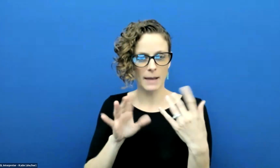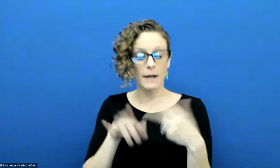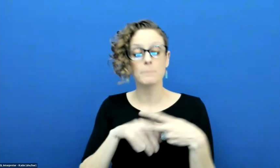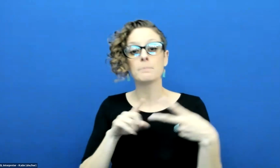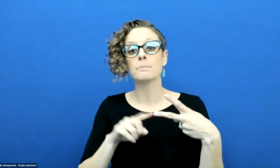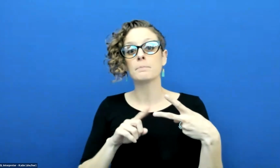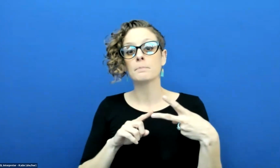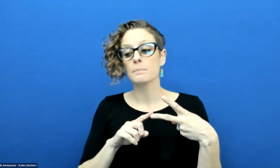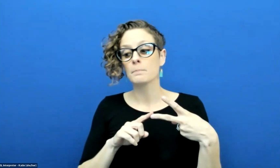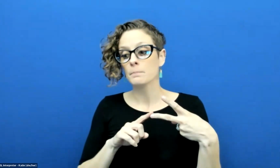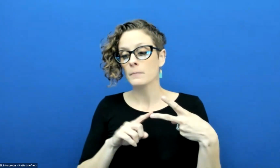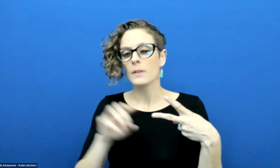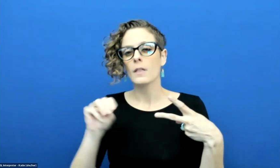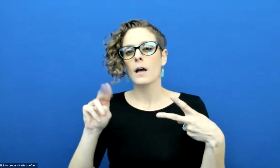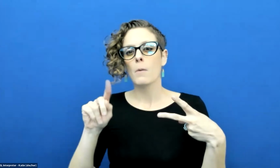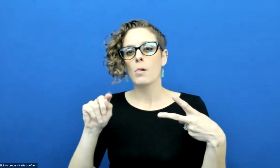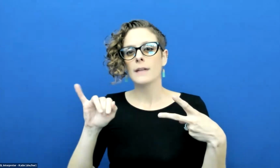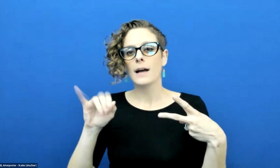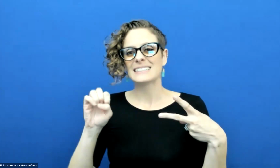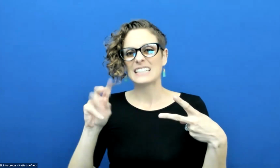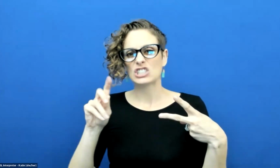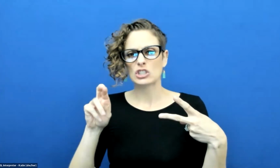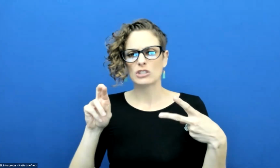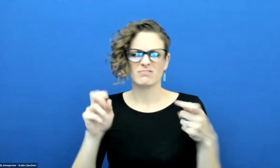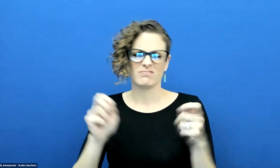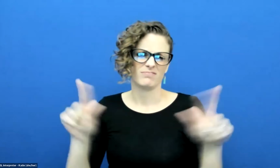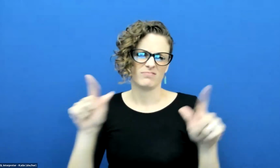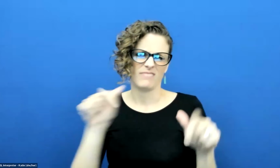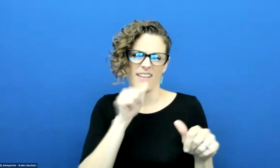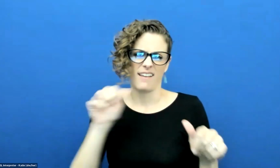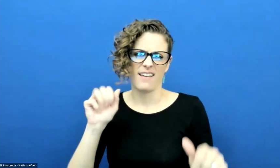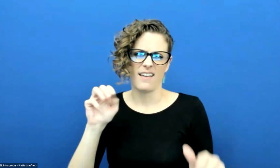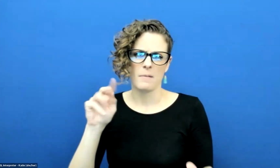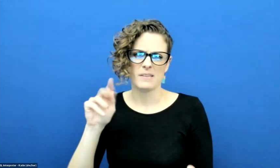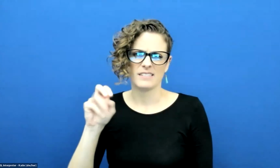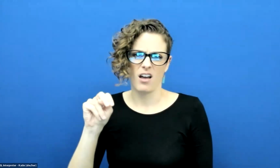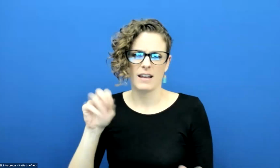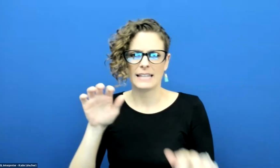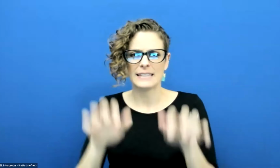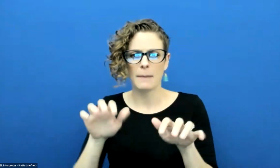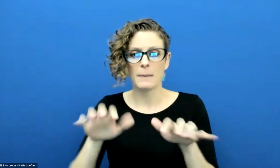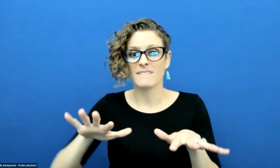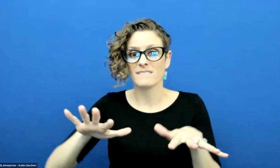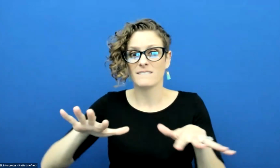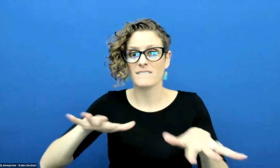multi-sensor you can just go on Amazon and type in multi-center sensor or vibration sensor um and